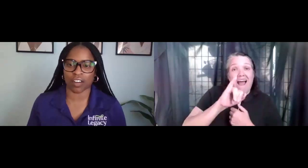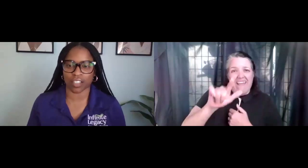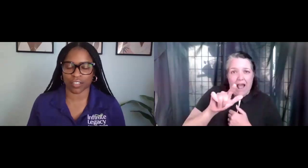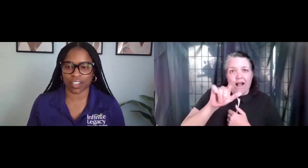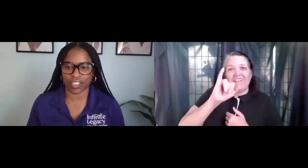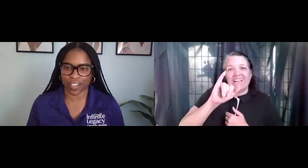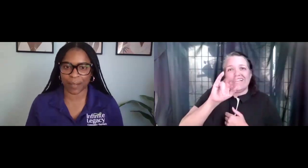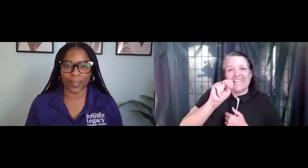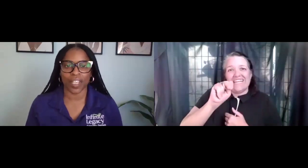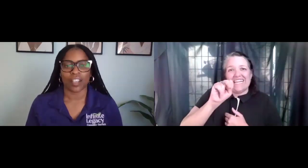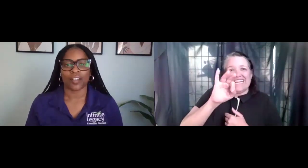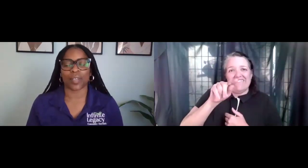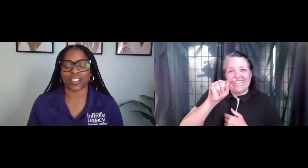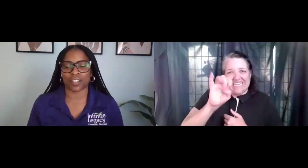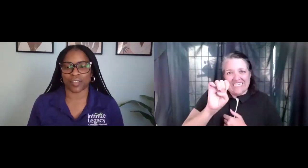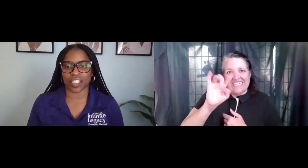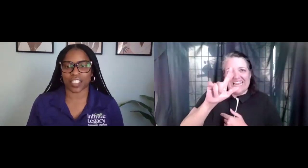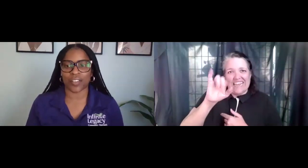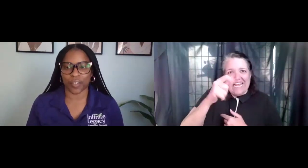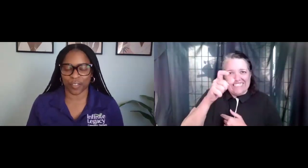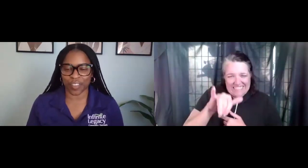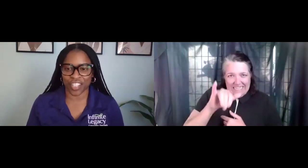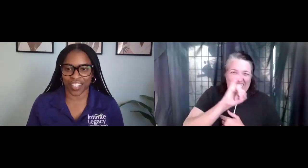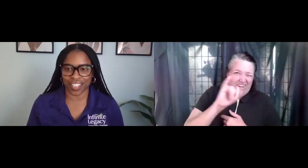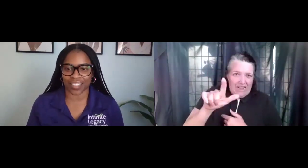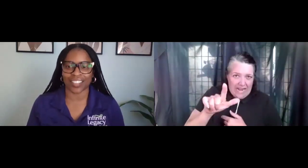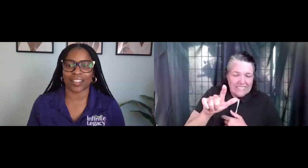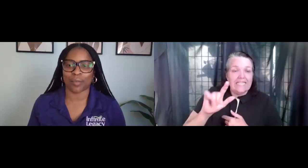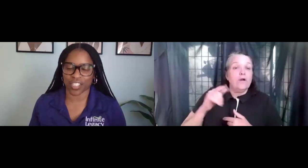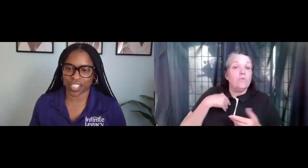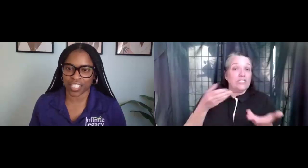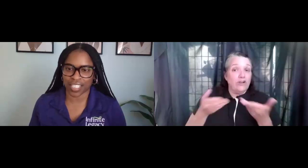across the country. We service Northern Virginia, Washington,